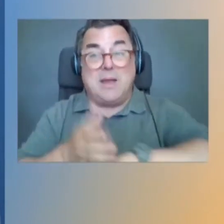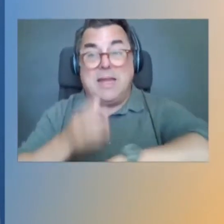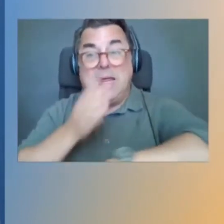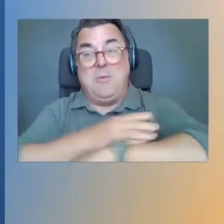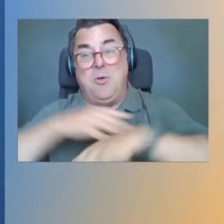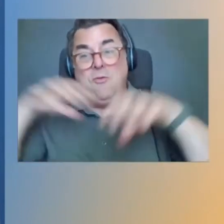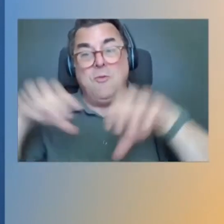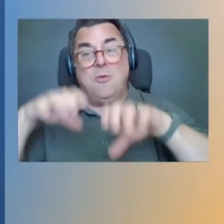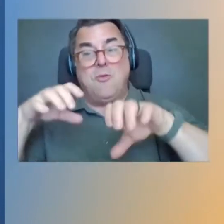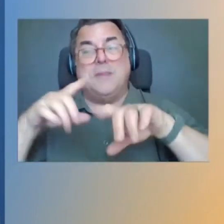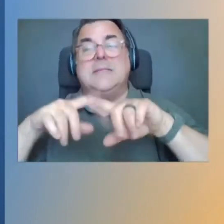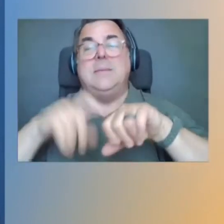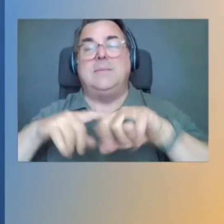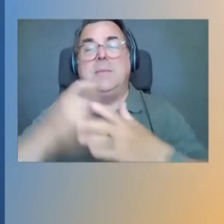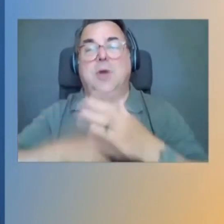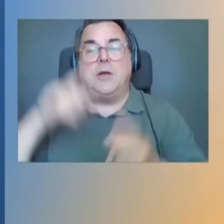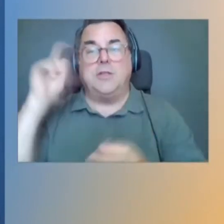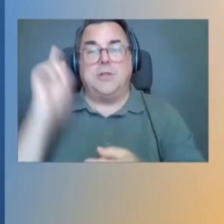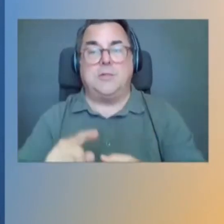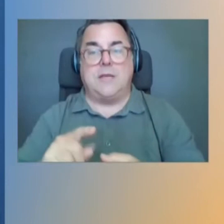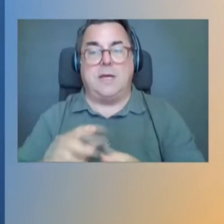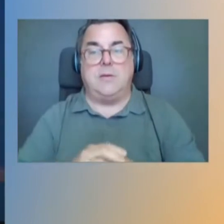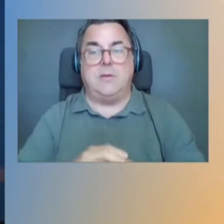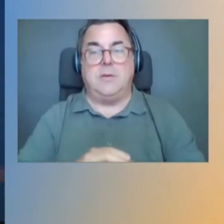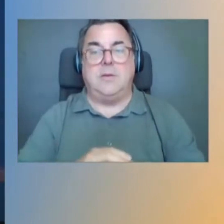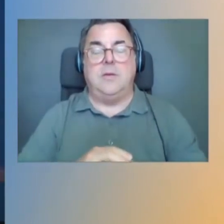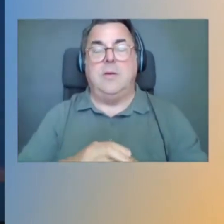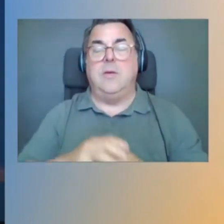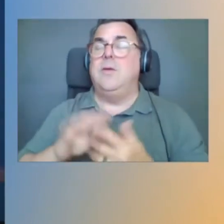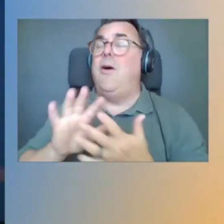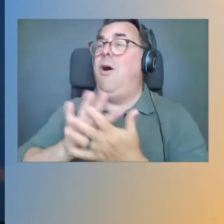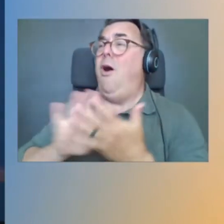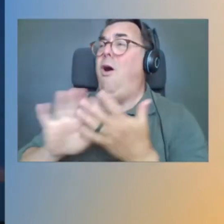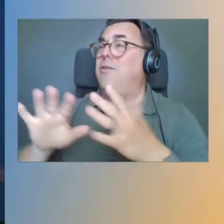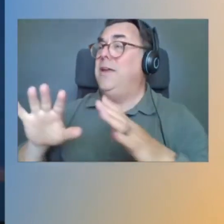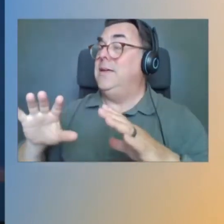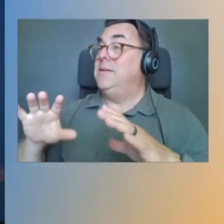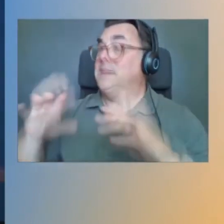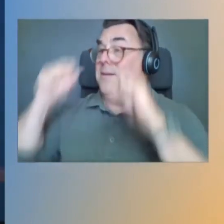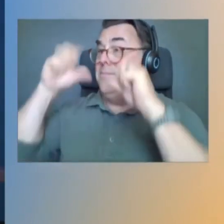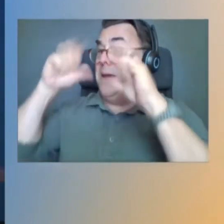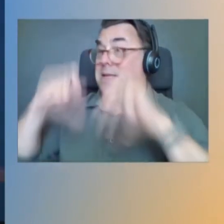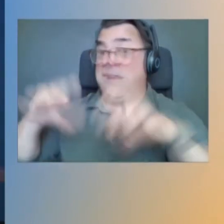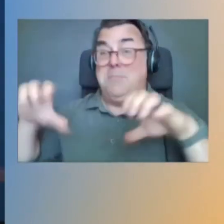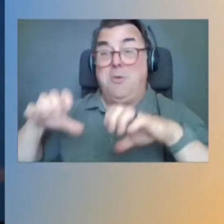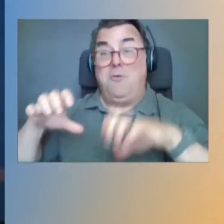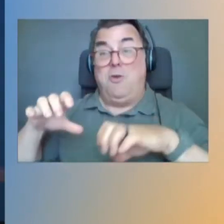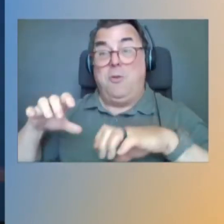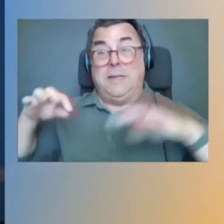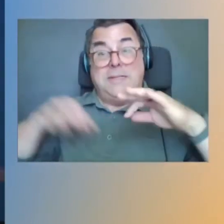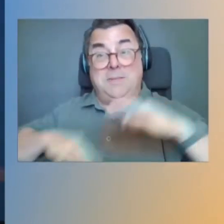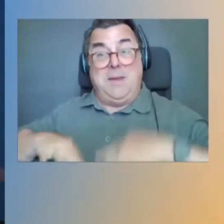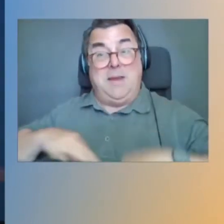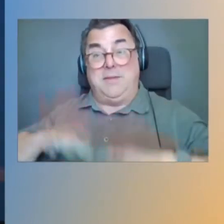Incredible. Yeah, so all these amazing performance benefits are simply fantastic, but you know,